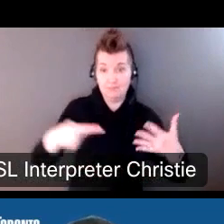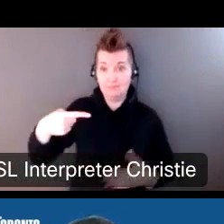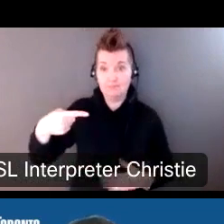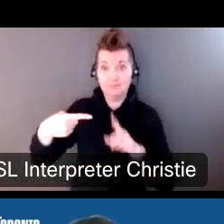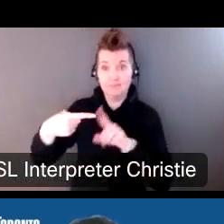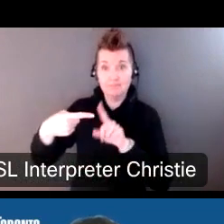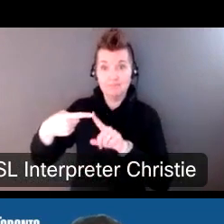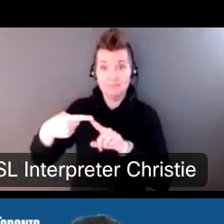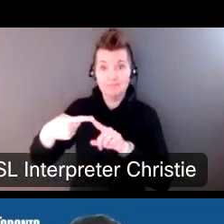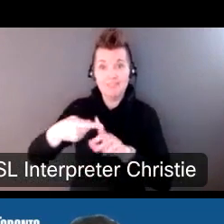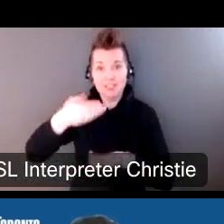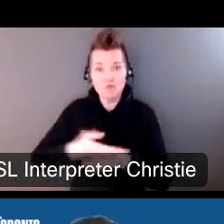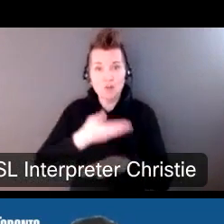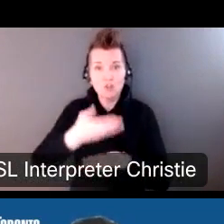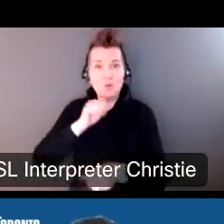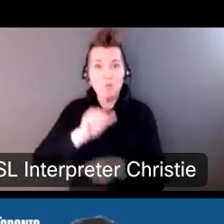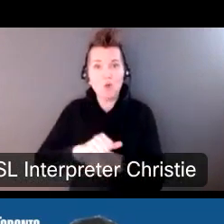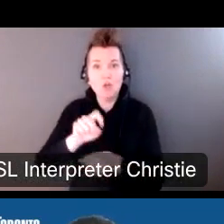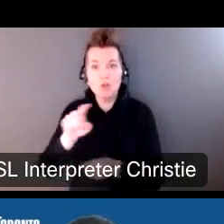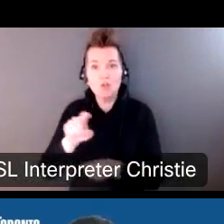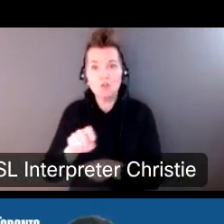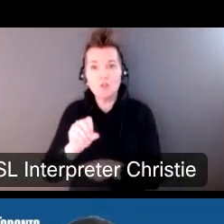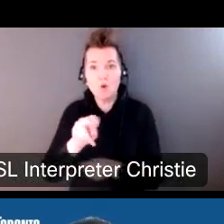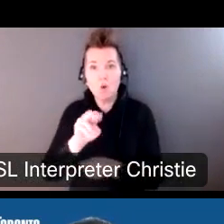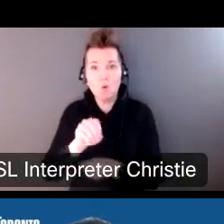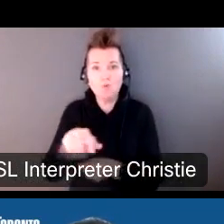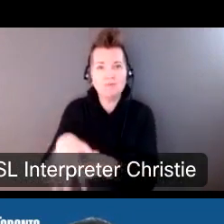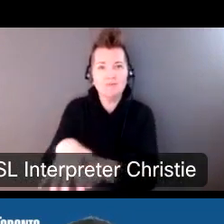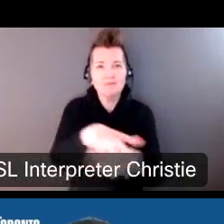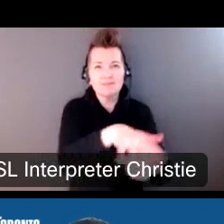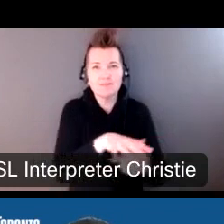work zone coordination. And over the past few years, I've really been leading